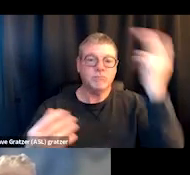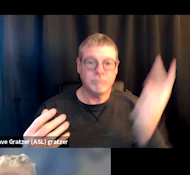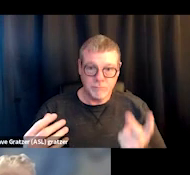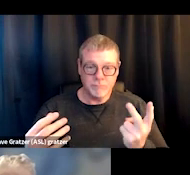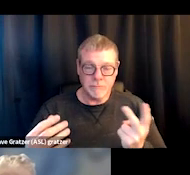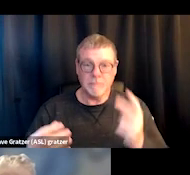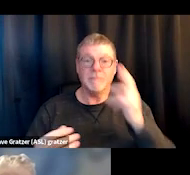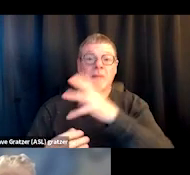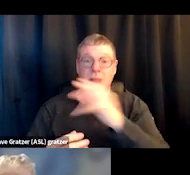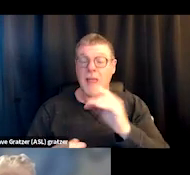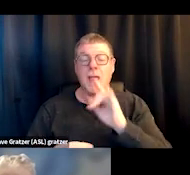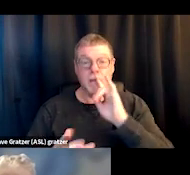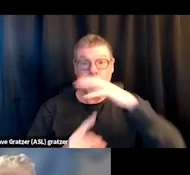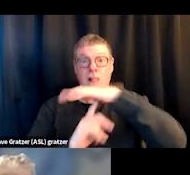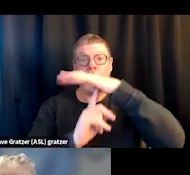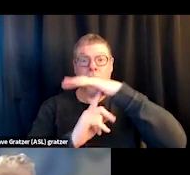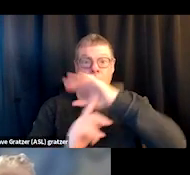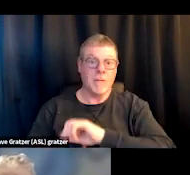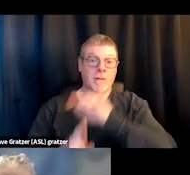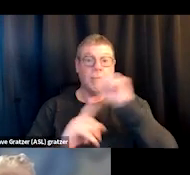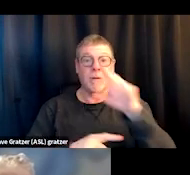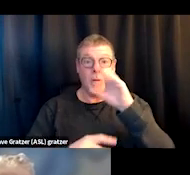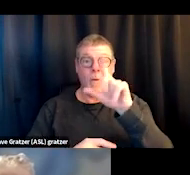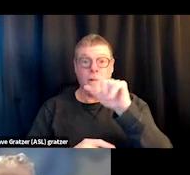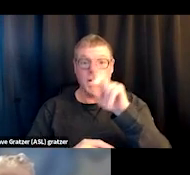and really air-flown to Orlando to our medical center here,